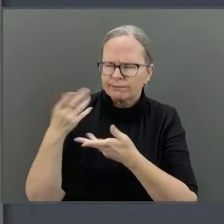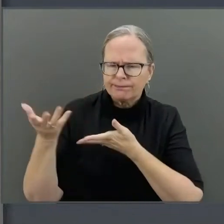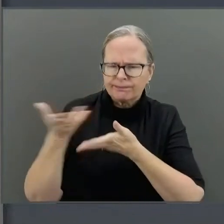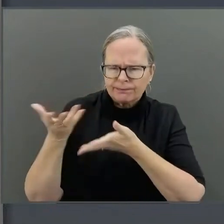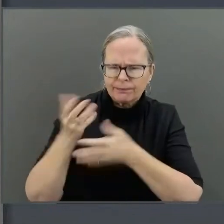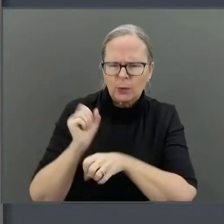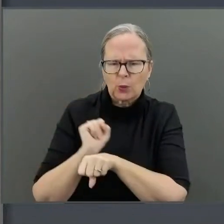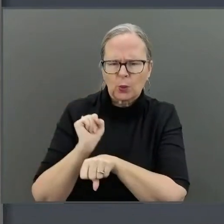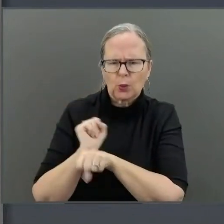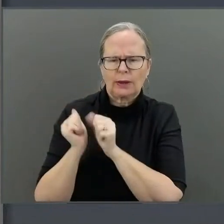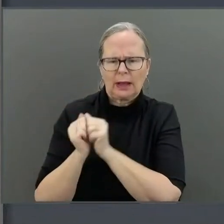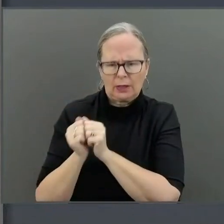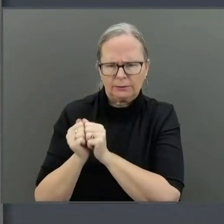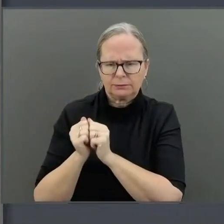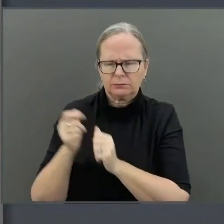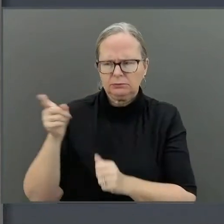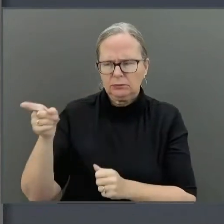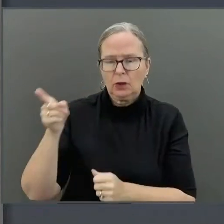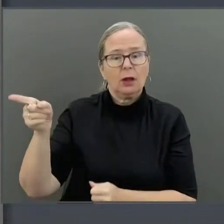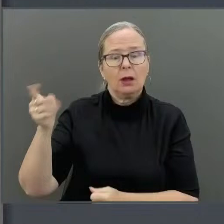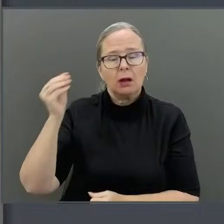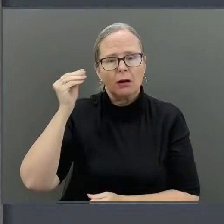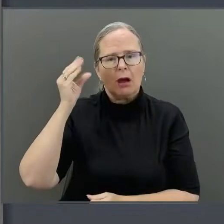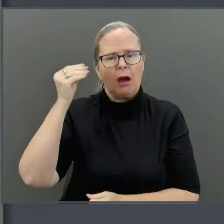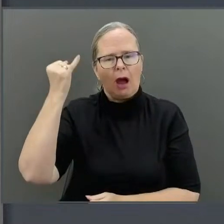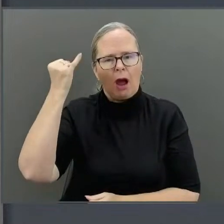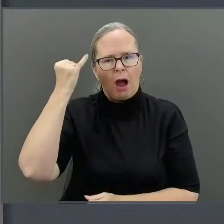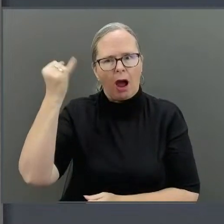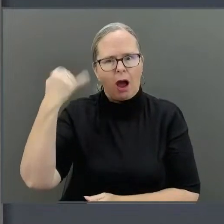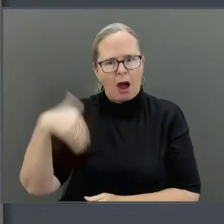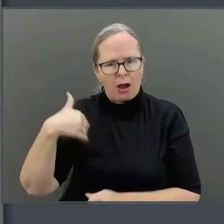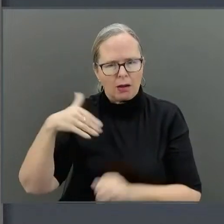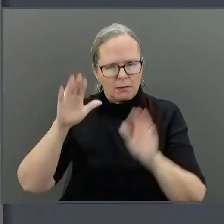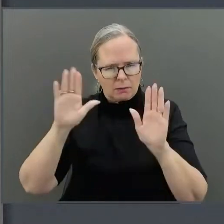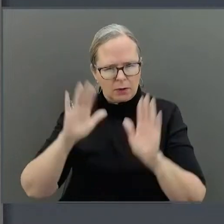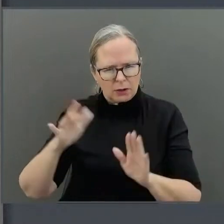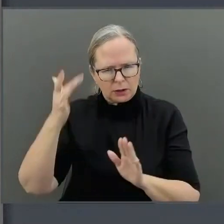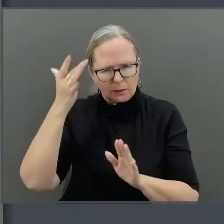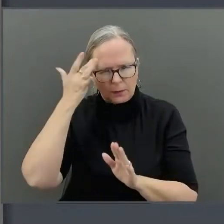method for our treated water system and this is something that can be used for monitoring while